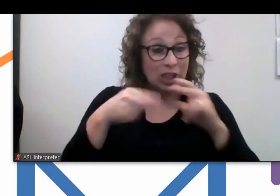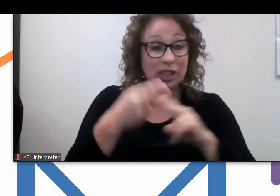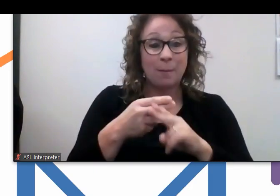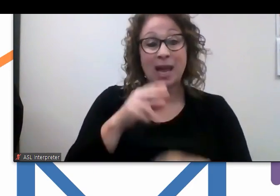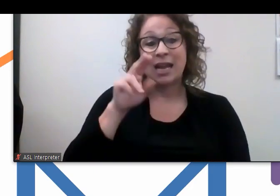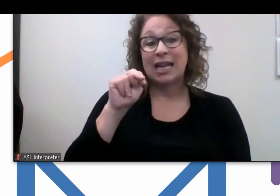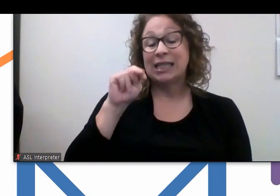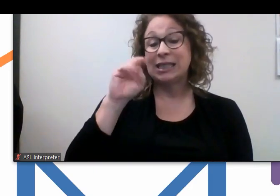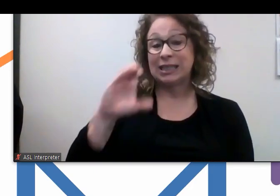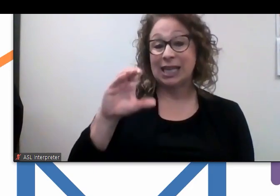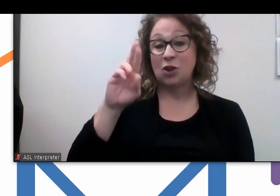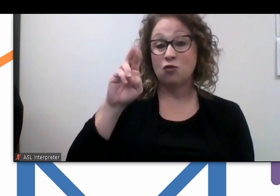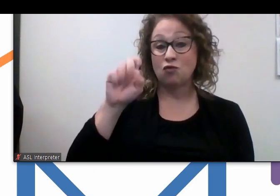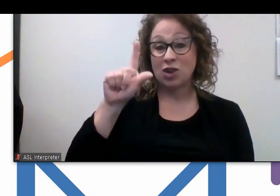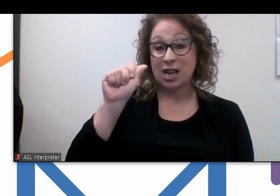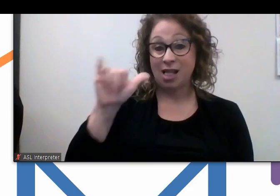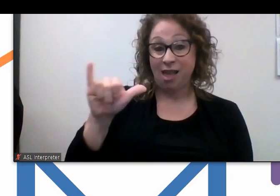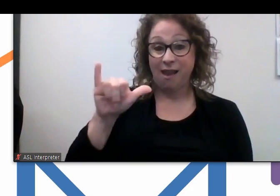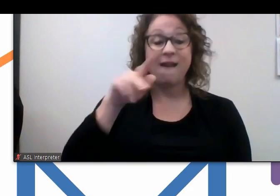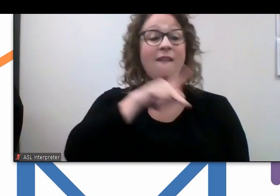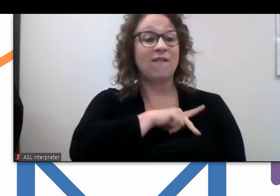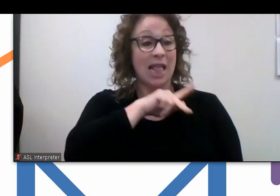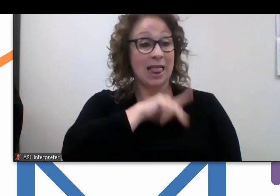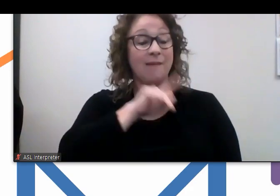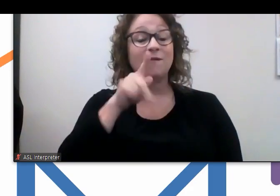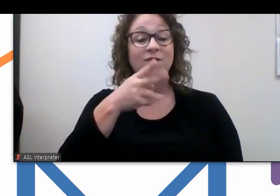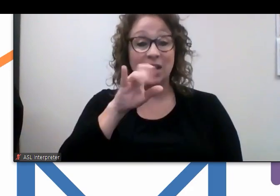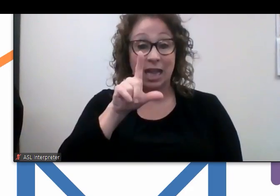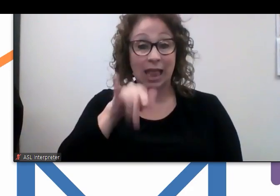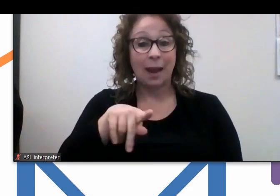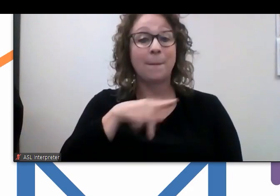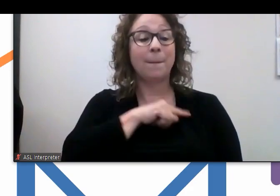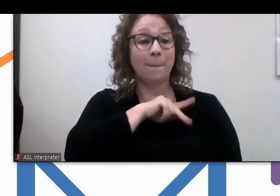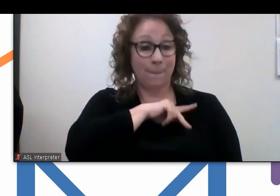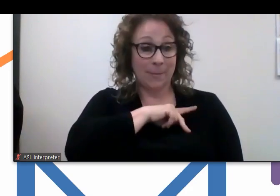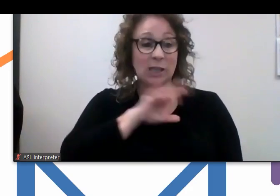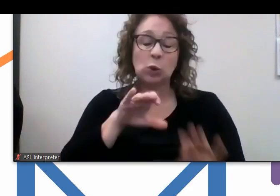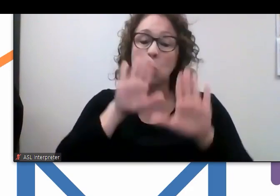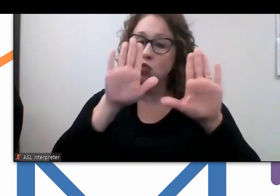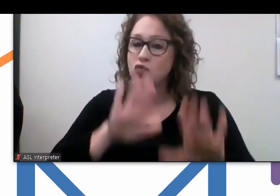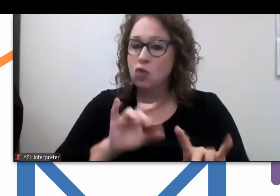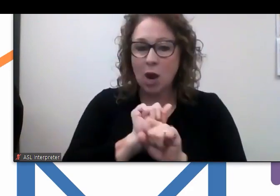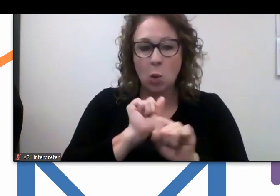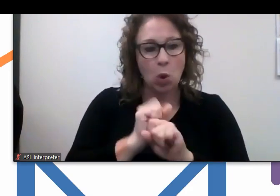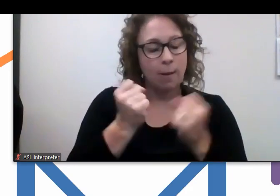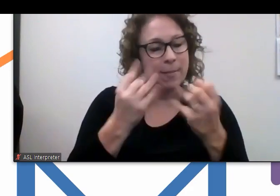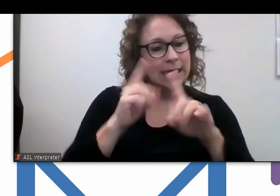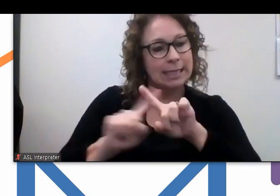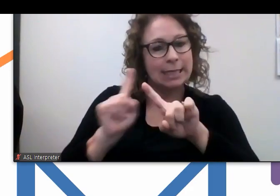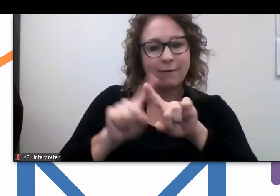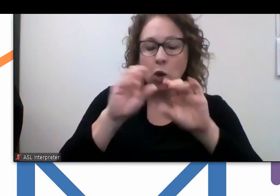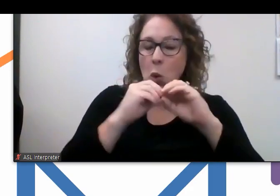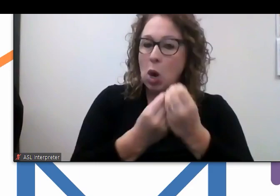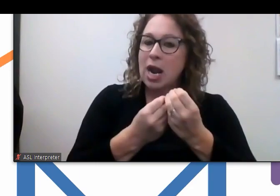Phillip is doing a lot of great work with his organizations. He is very active on social media.